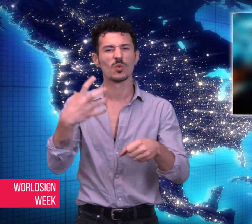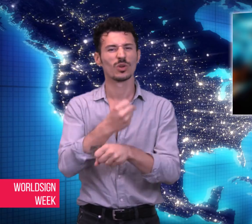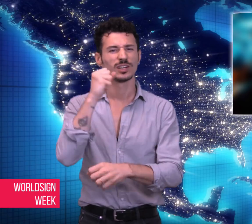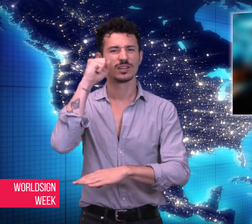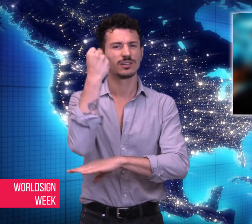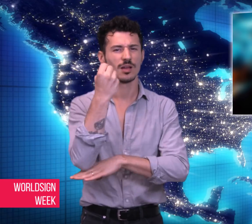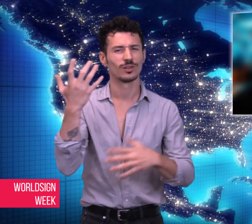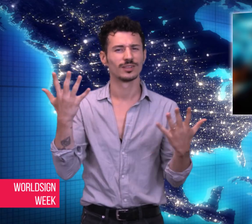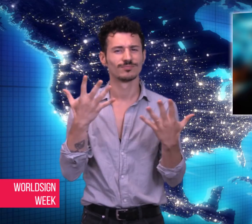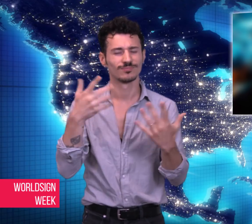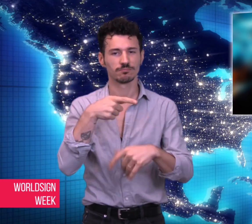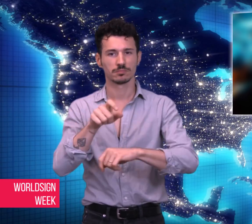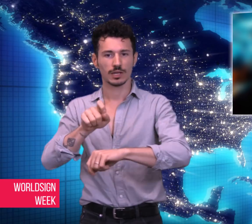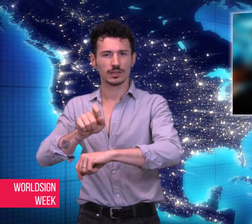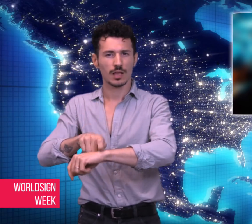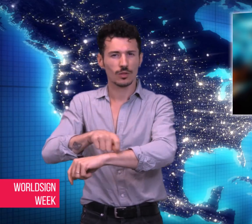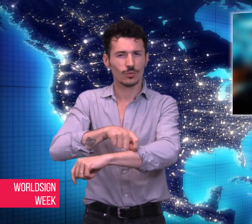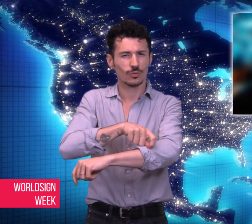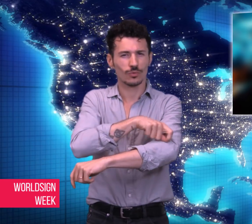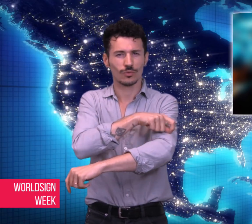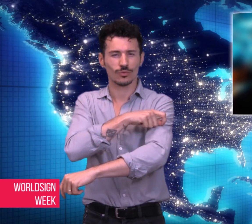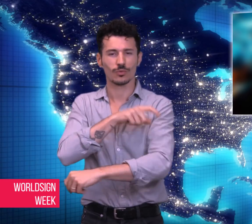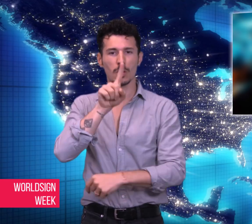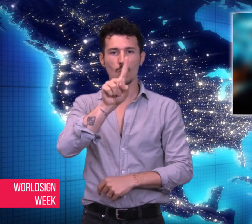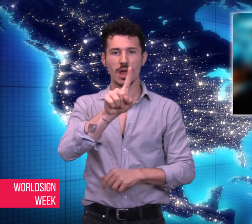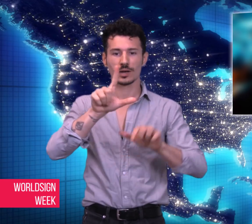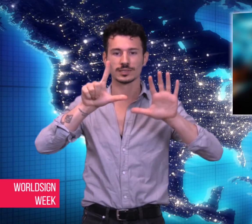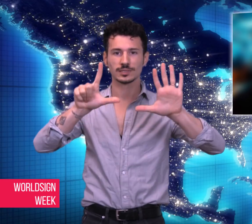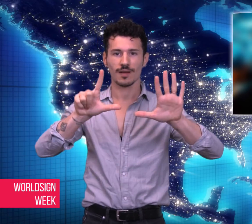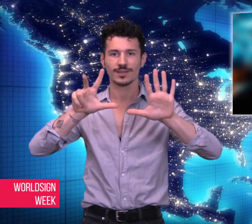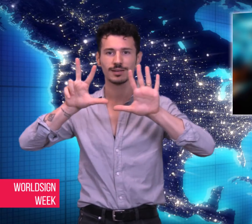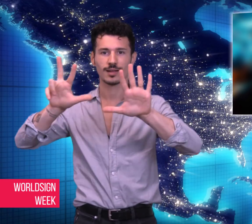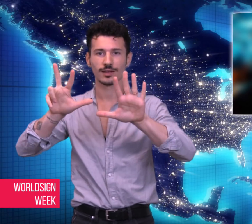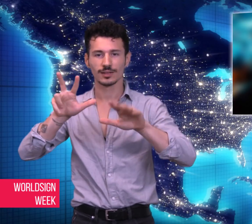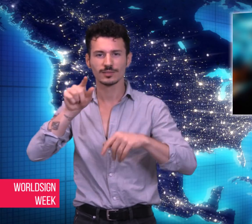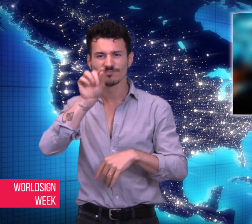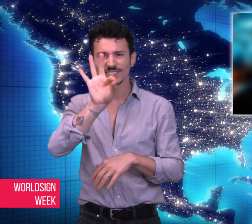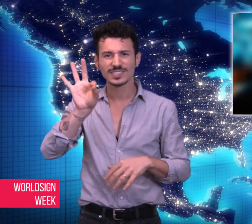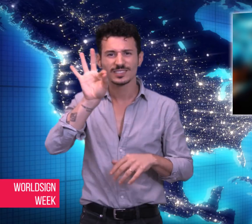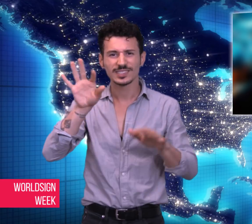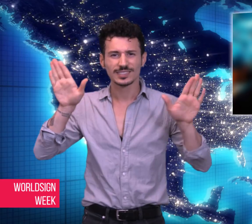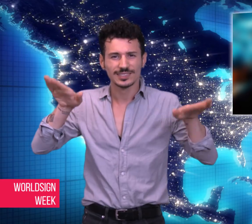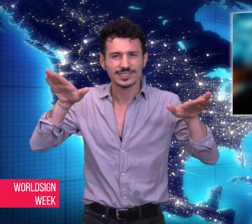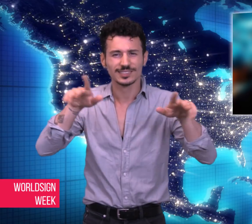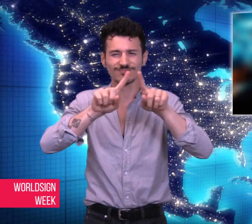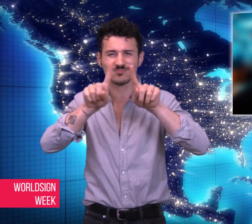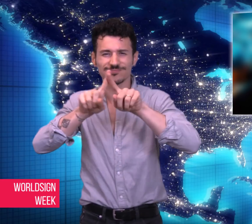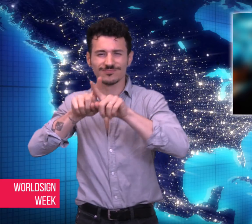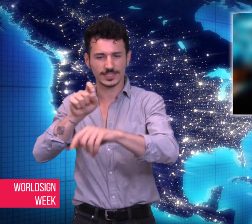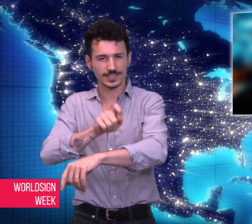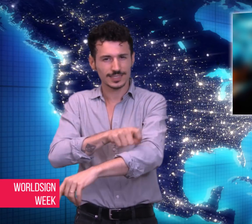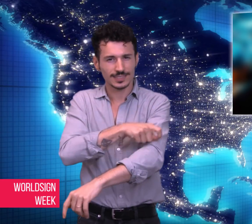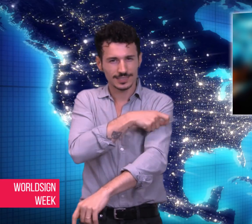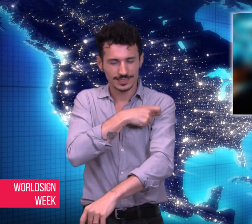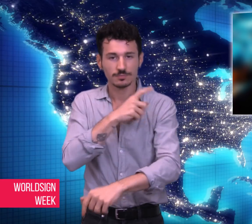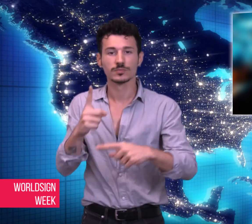most insects tattooed on a human body (178), as well as the most bones